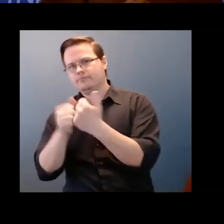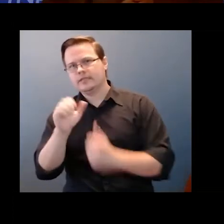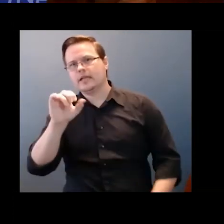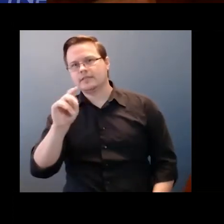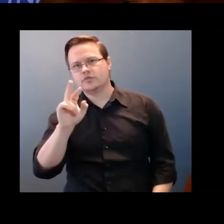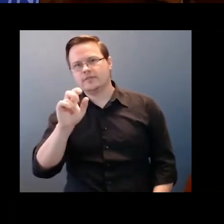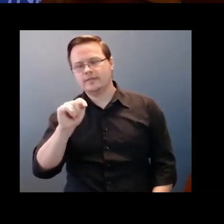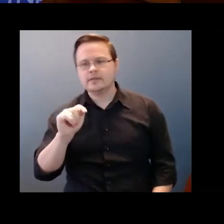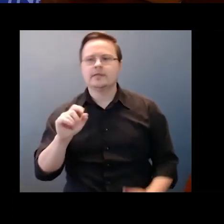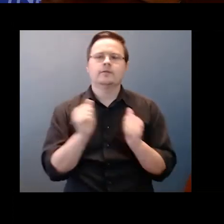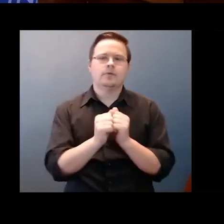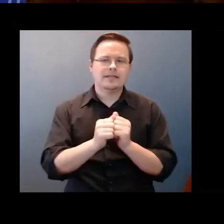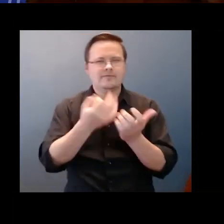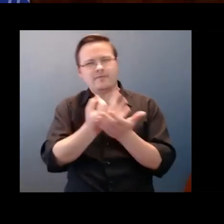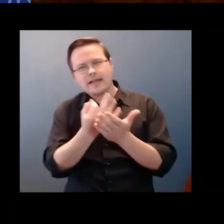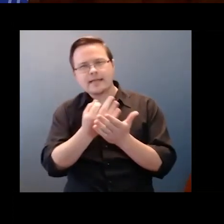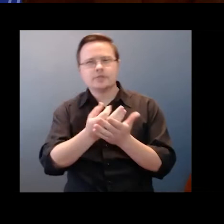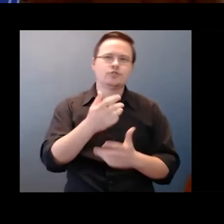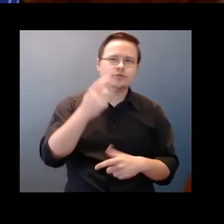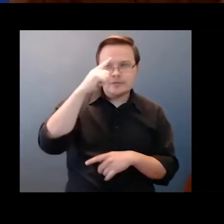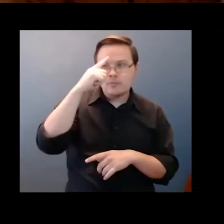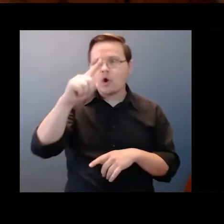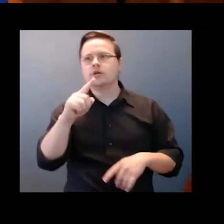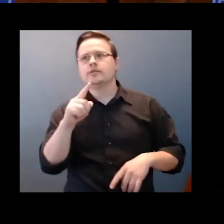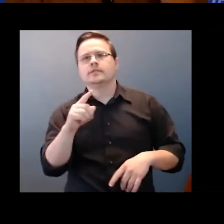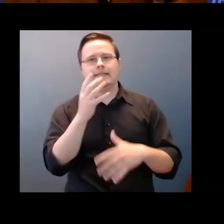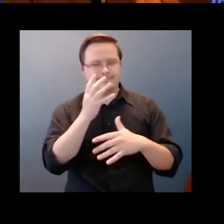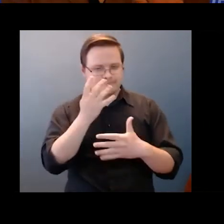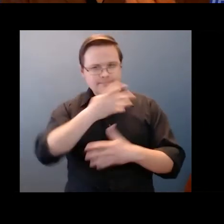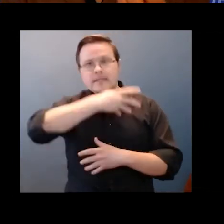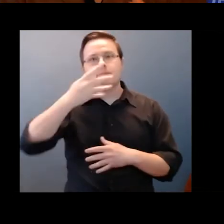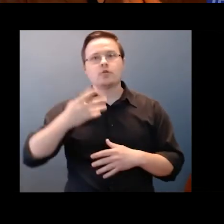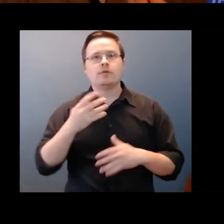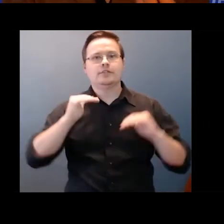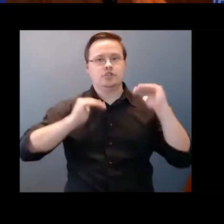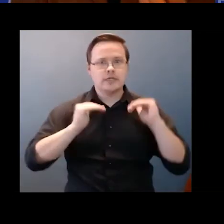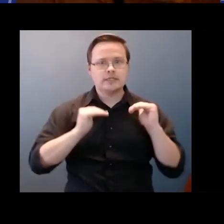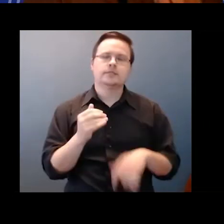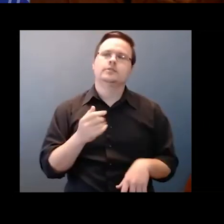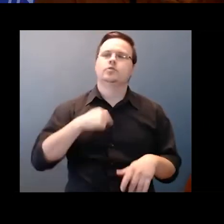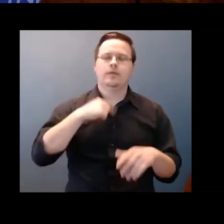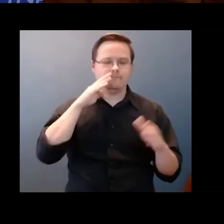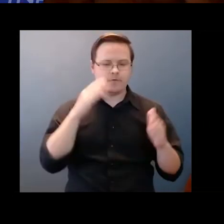And then we kept the focus on this oversight process rather than on specific technologies. Because if we gone in there and said like